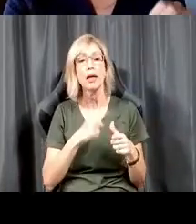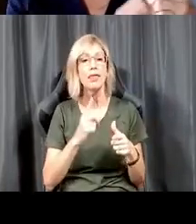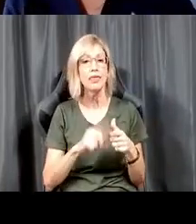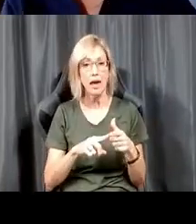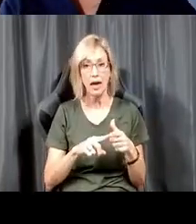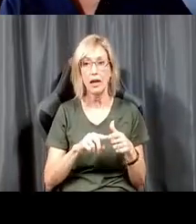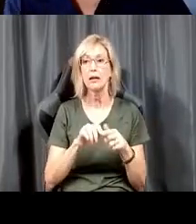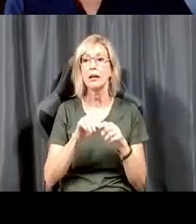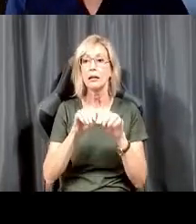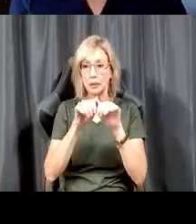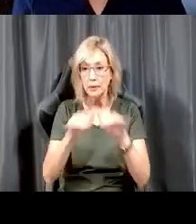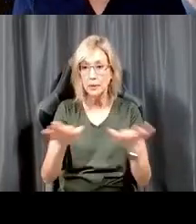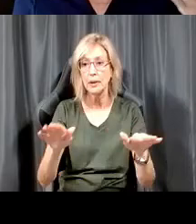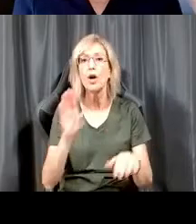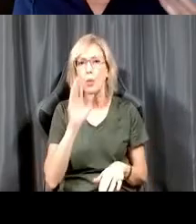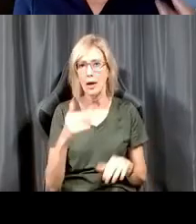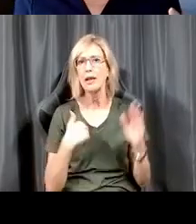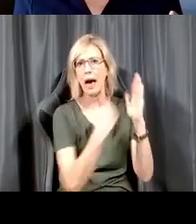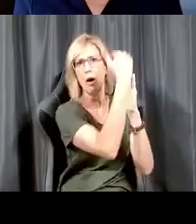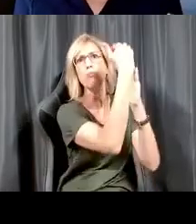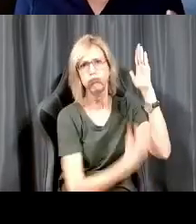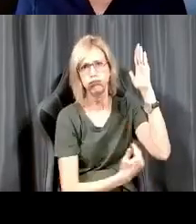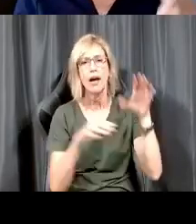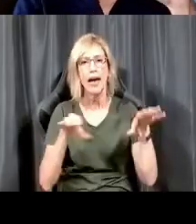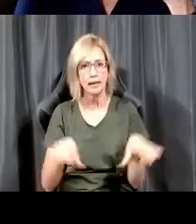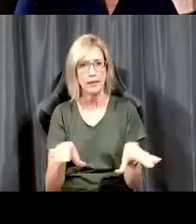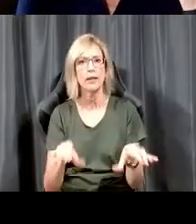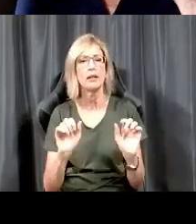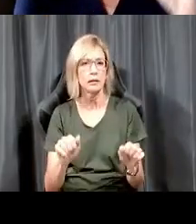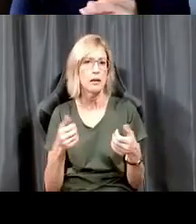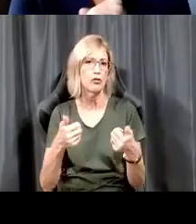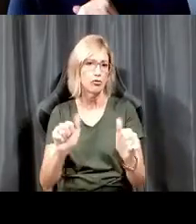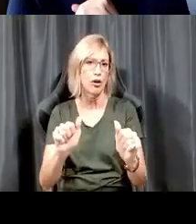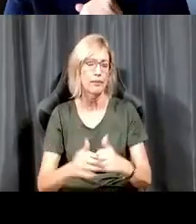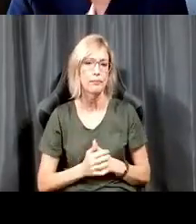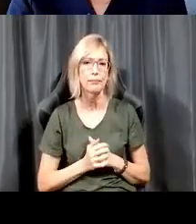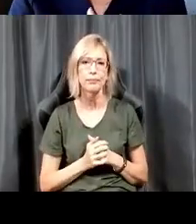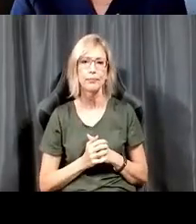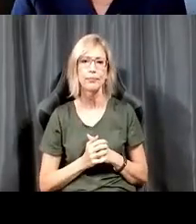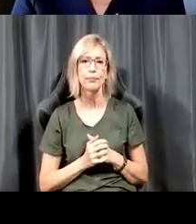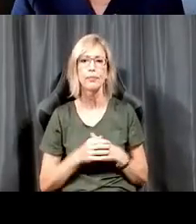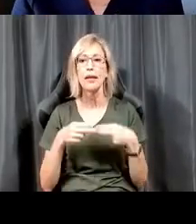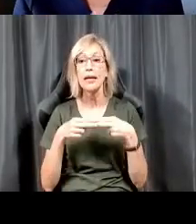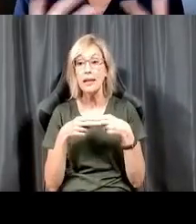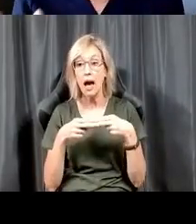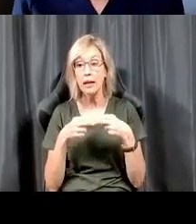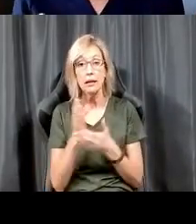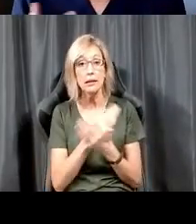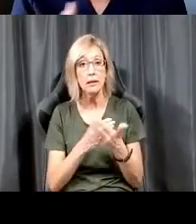You'll have this giant list of activities that can you try. So our slide shows some of the things we can use.